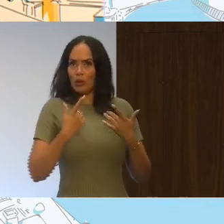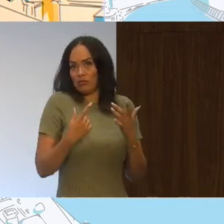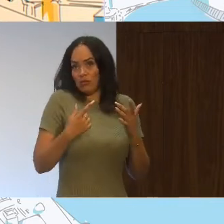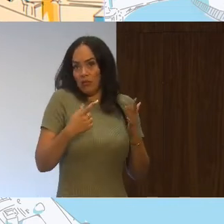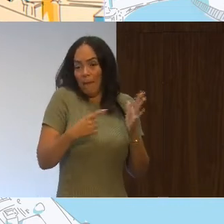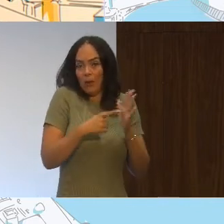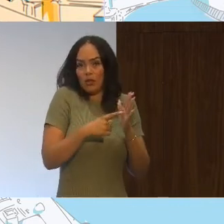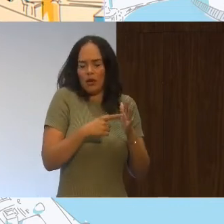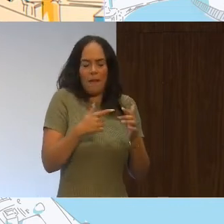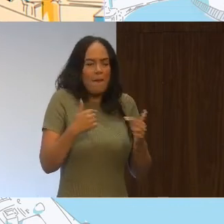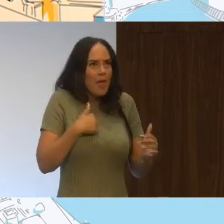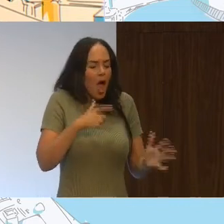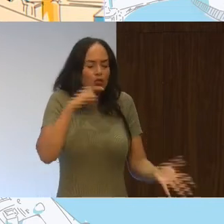Shocked, really shocked.